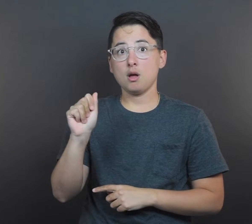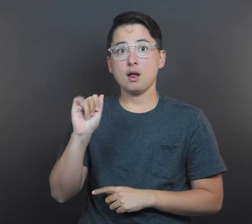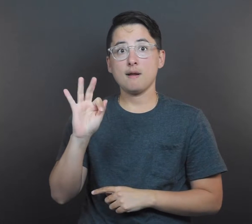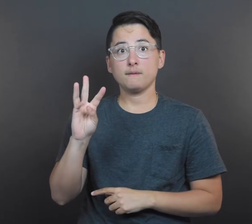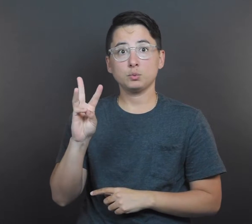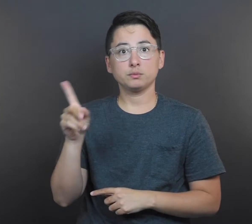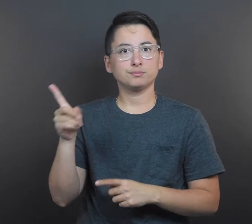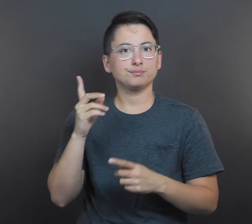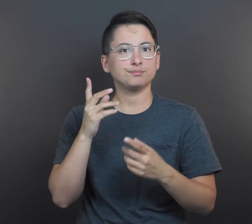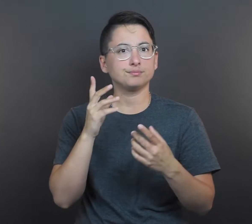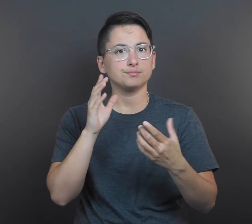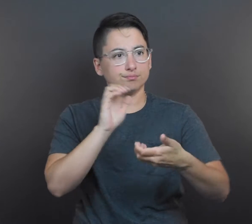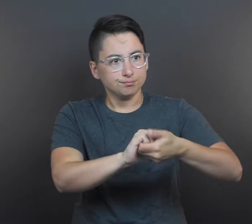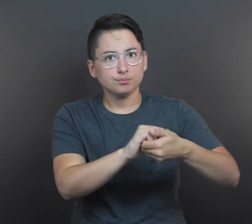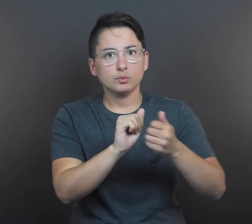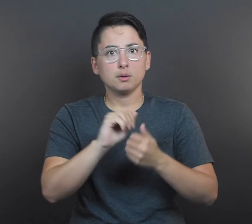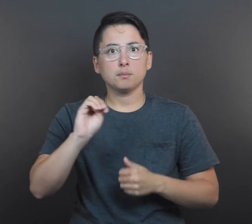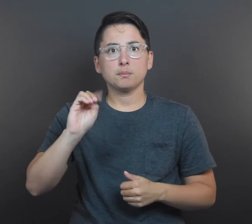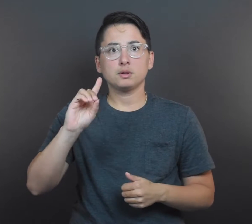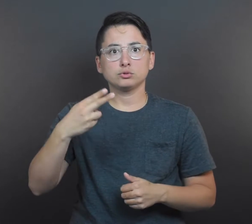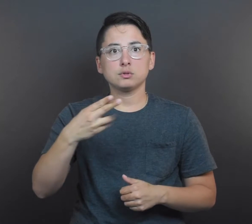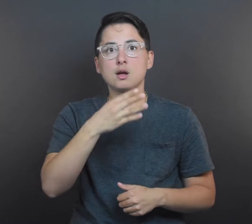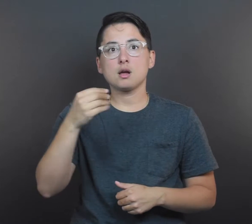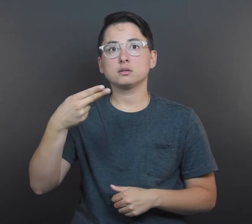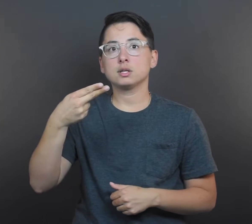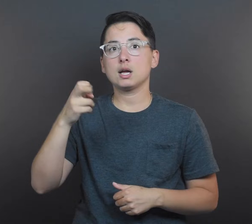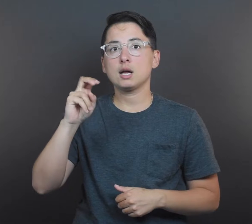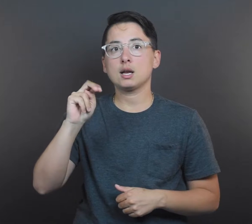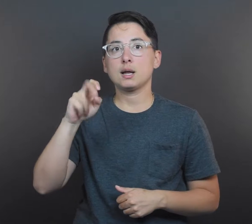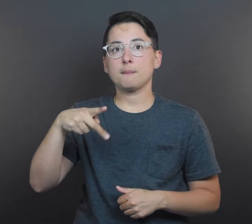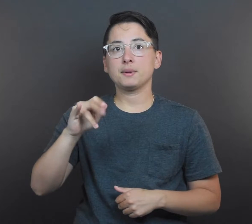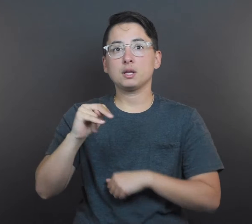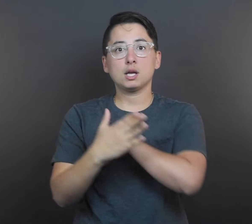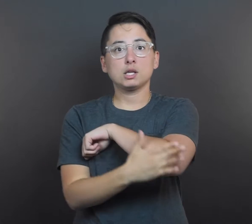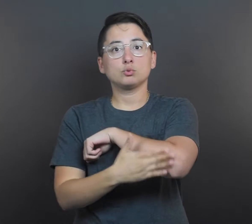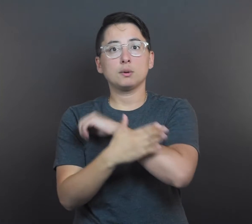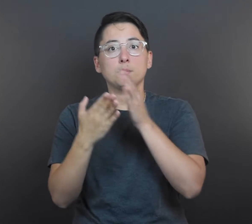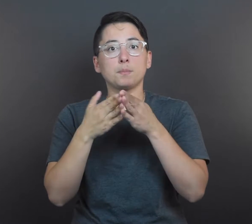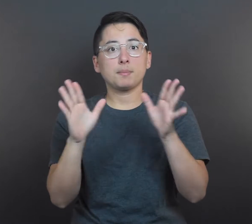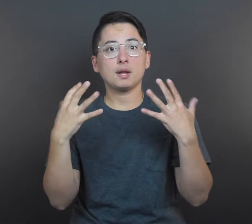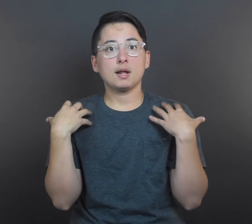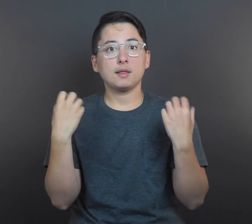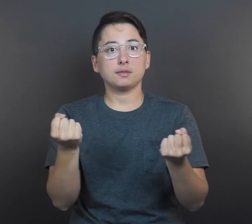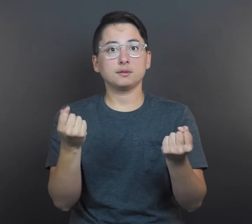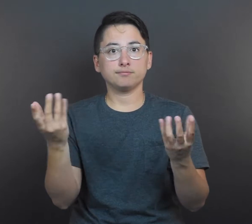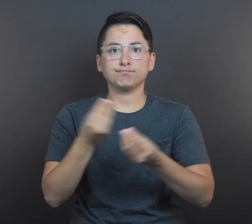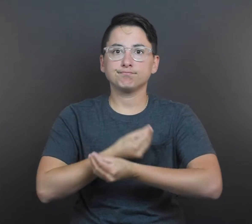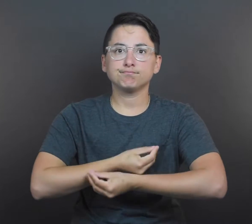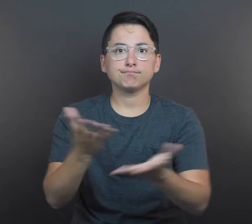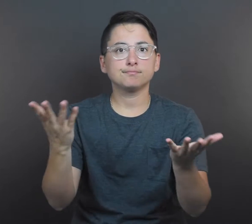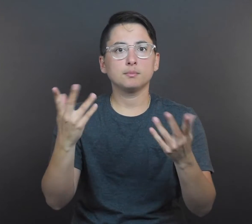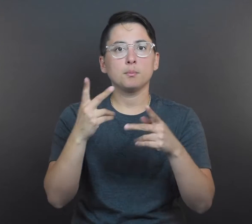SEWA-AIFW partnered with MDH and Hennepin County Public Health to distribute personal